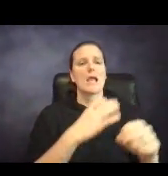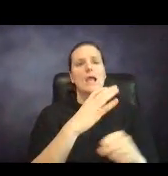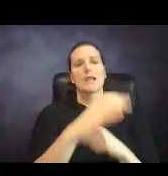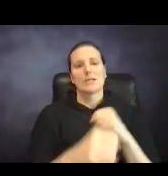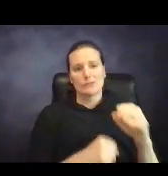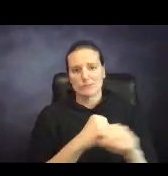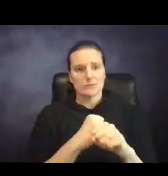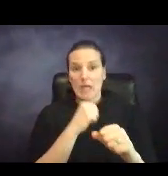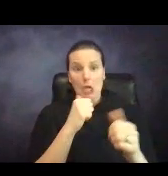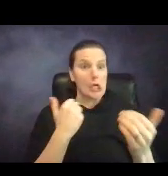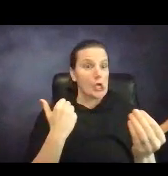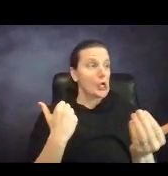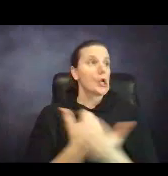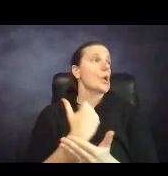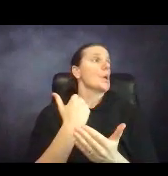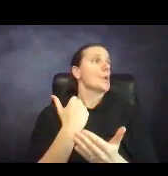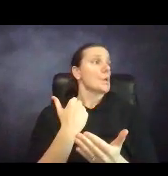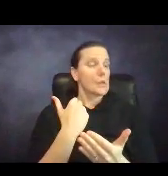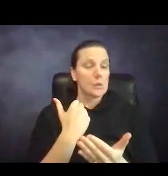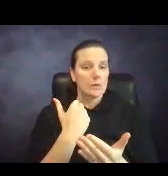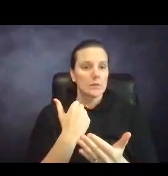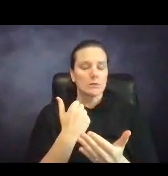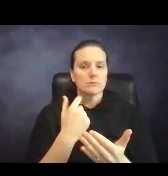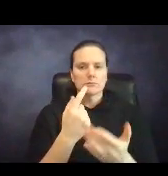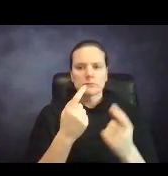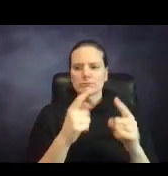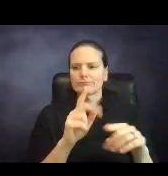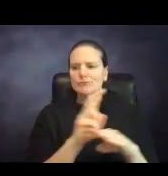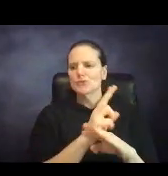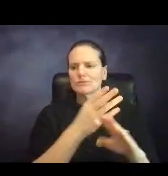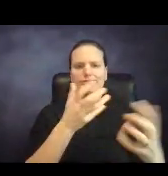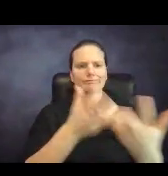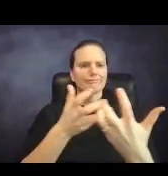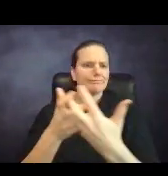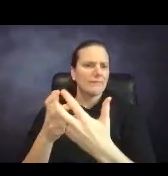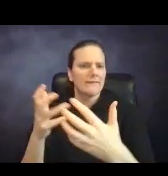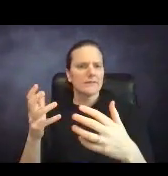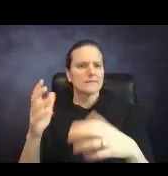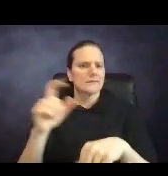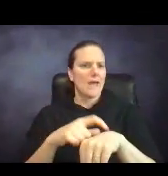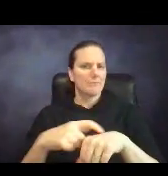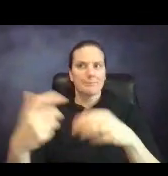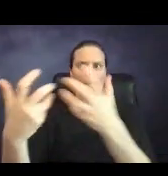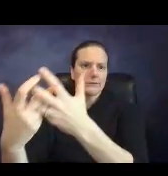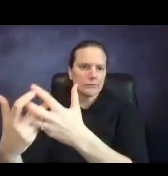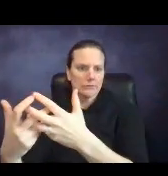that was used in certain ways to fit sort of the times. And so we get to kind of bring it back with a lot